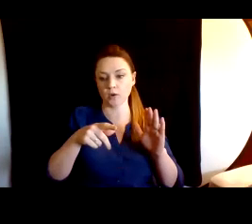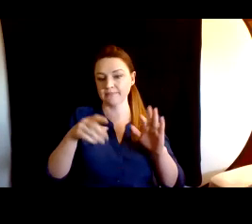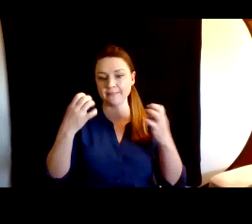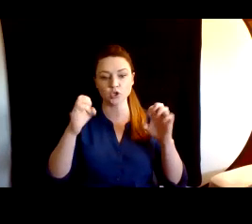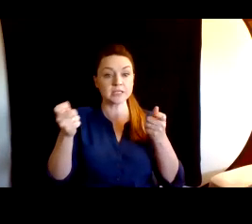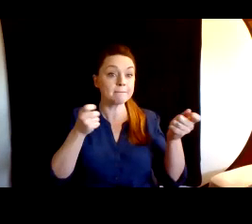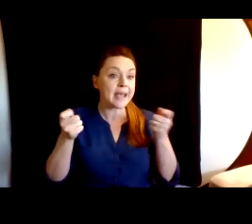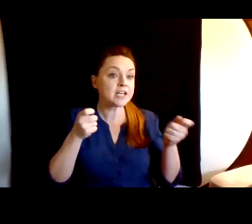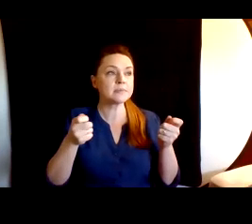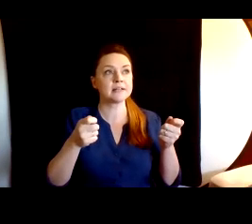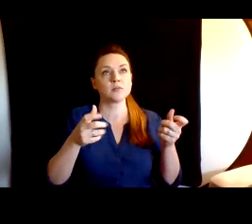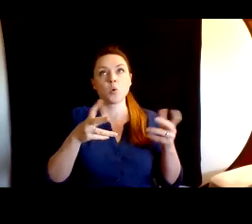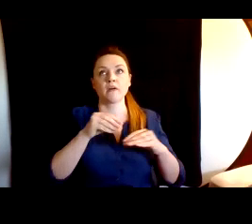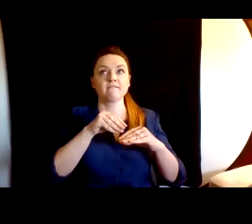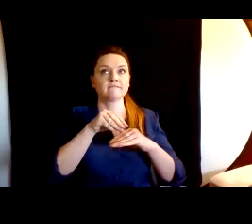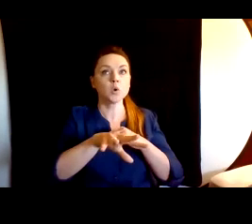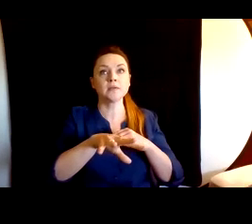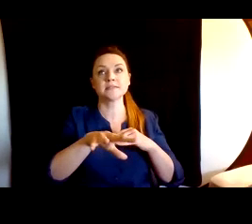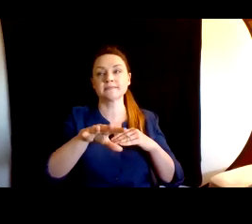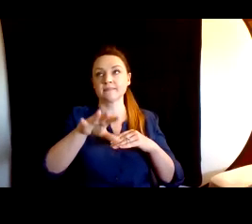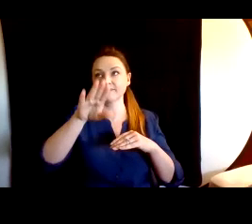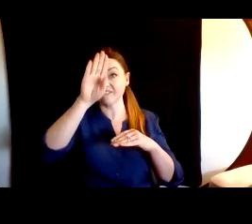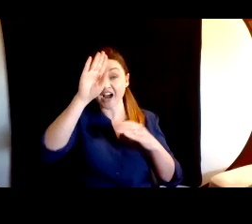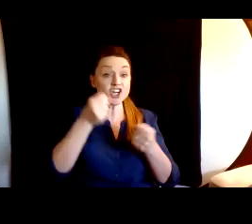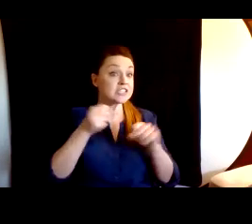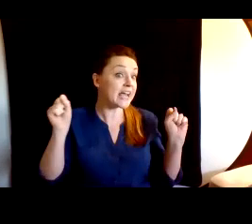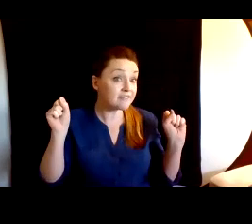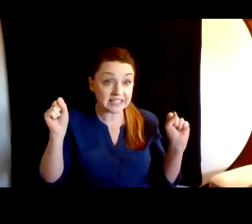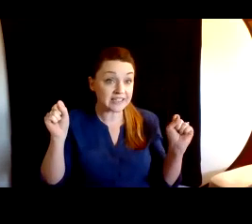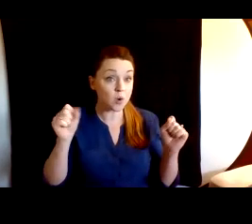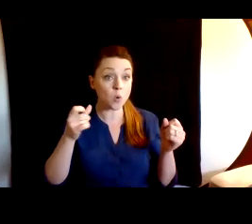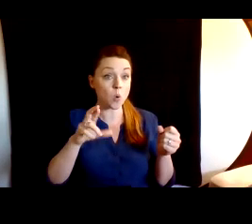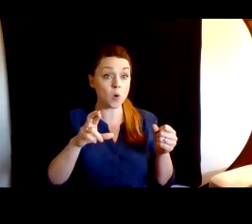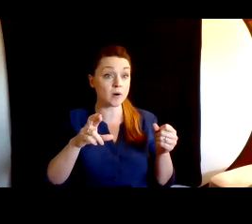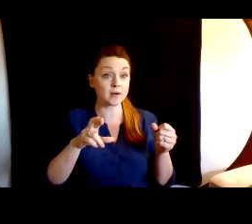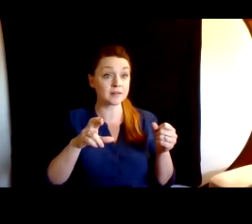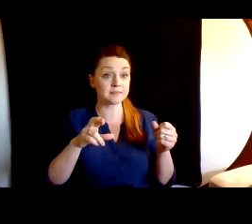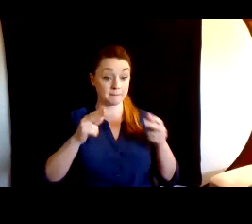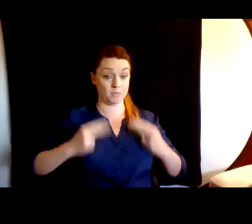or involving fire safety, or humanitarian response, if we wanna go global.